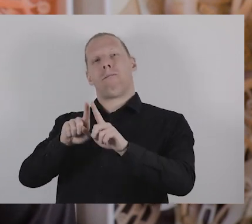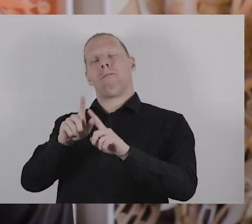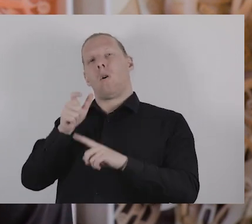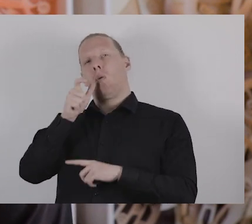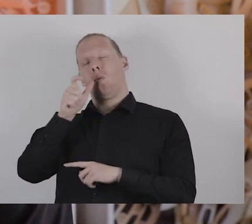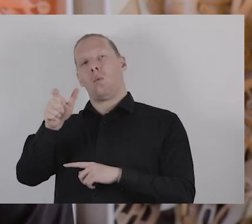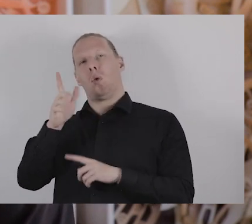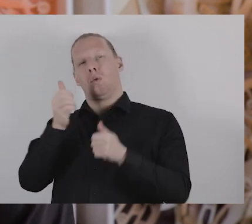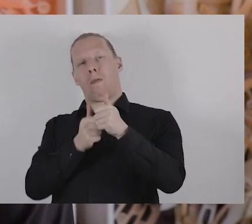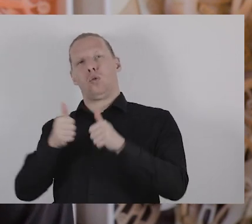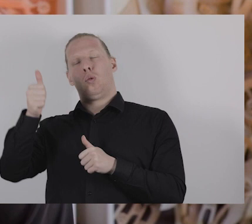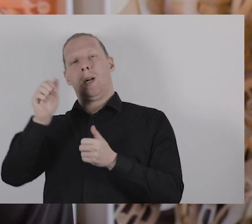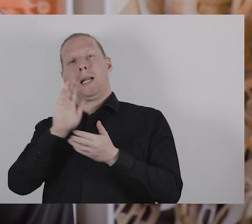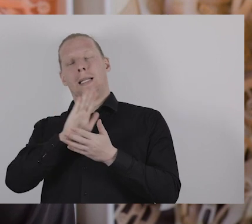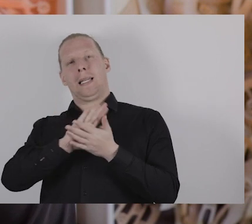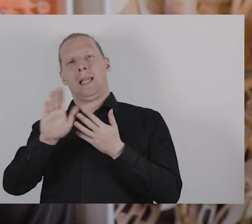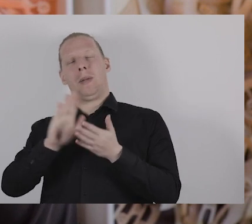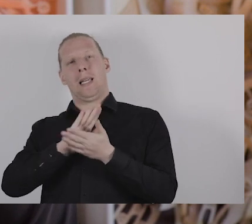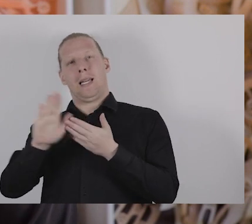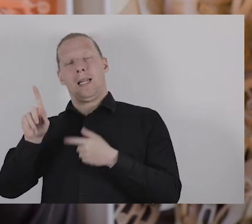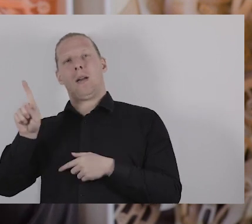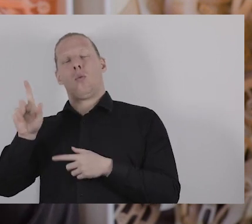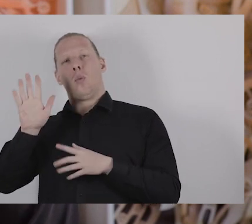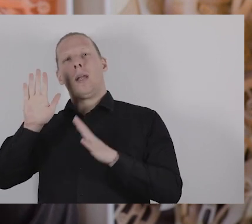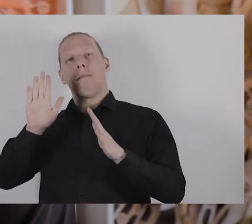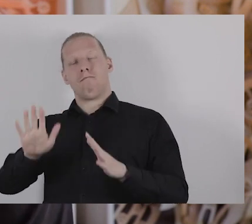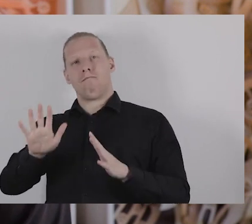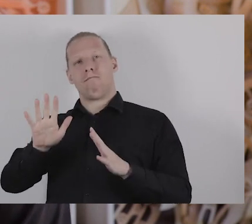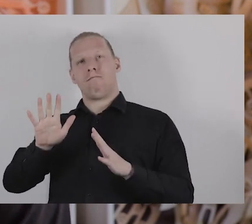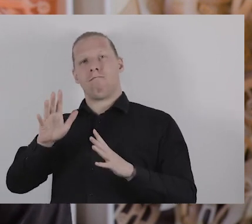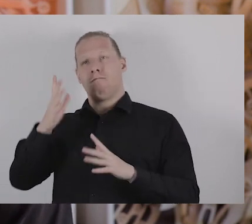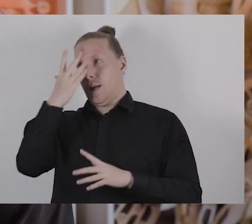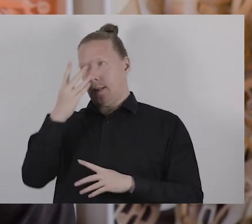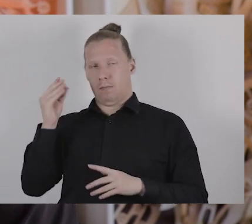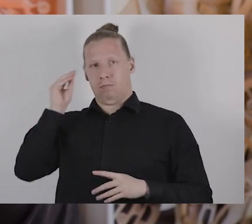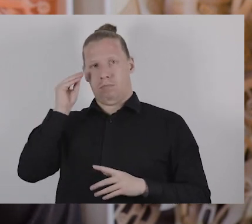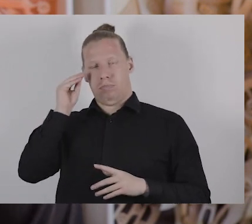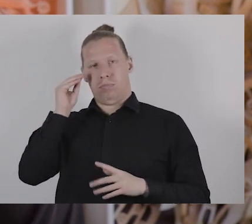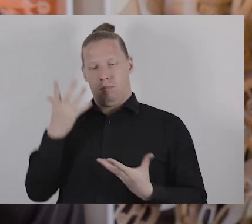'Māori should hold on to the treasures of our ancestors, 'like waka-building' —